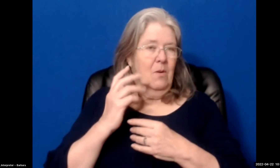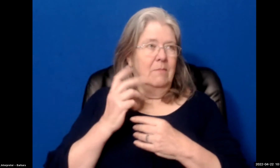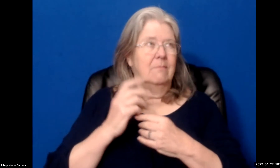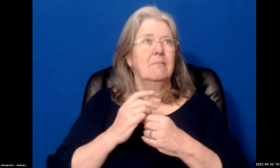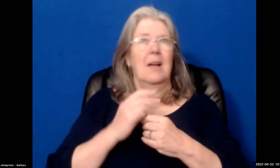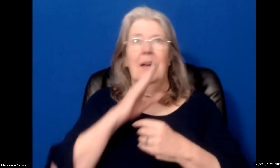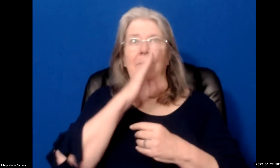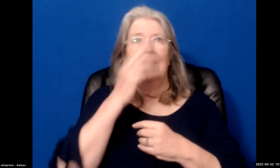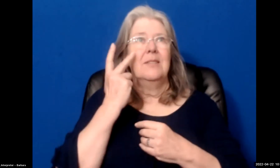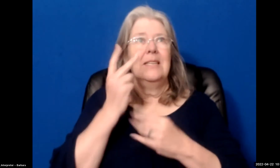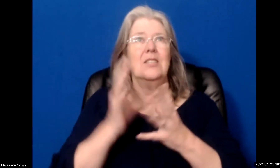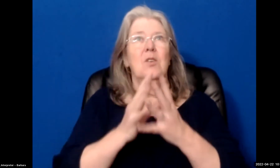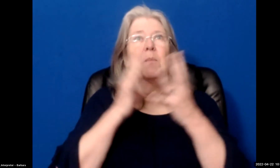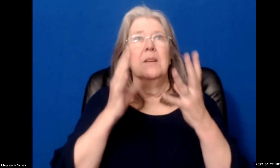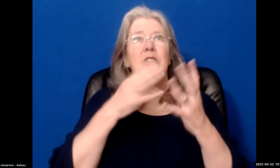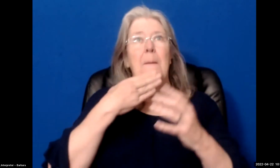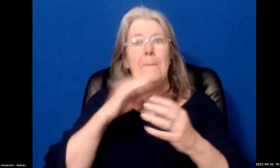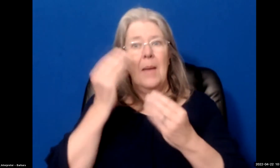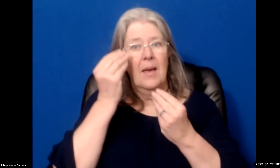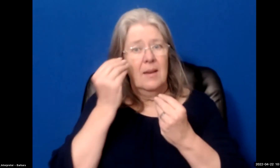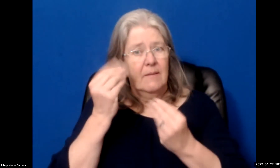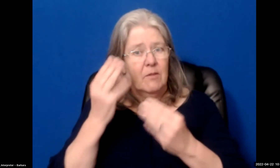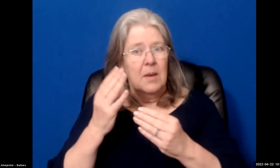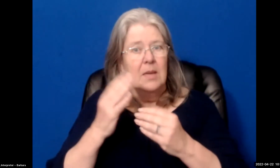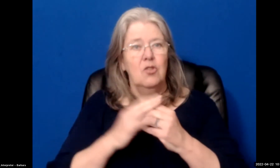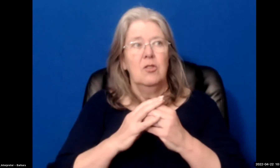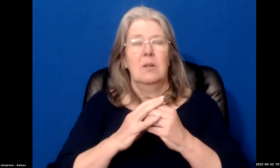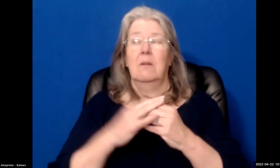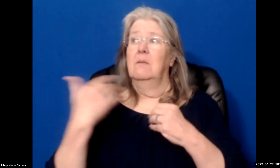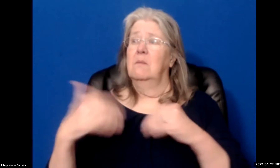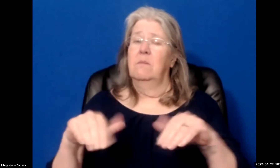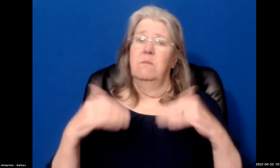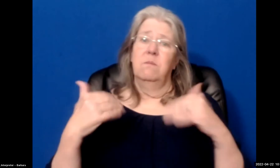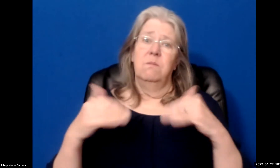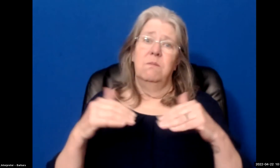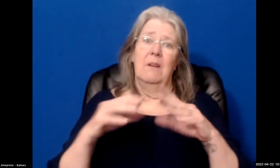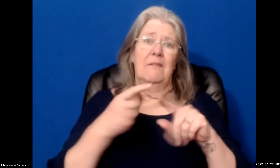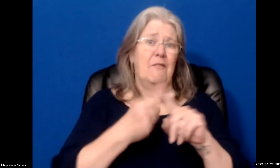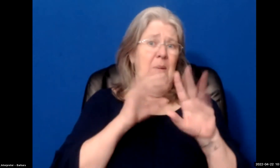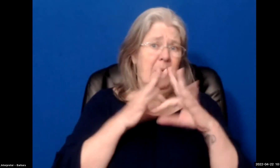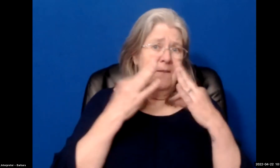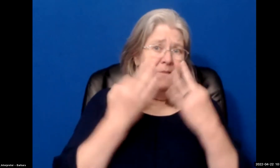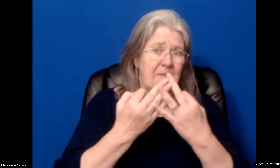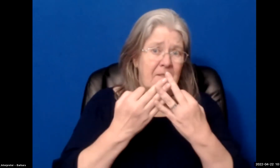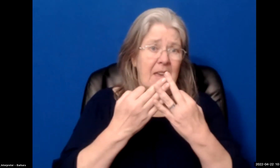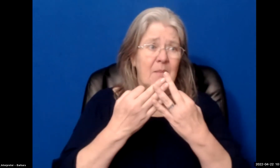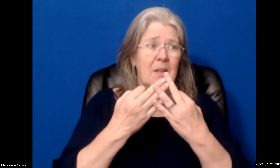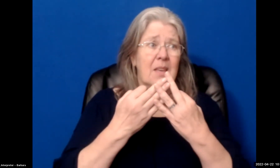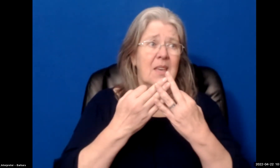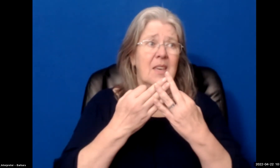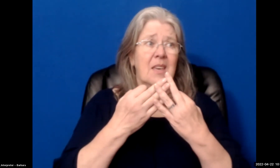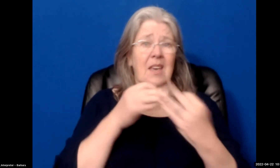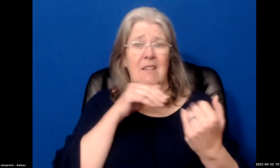You know, even from family members, you know, kind of confronting some of that or just you